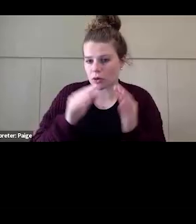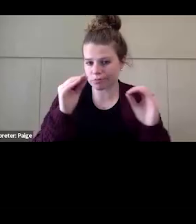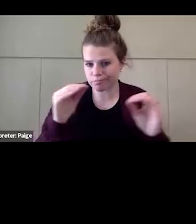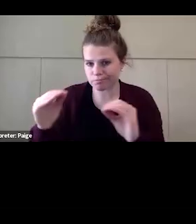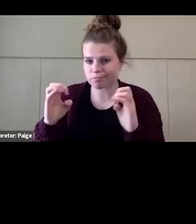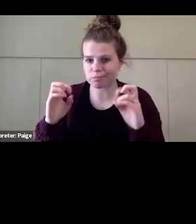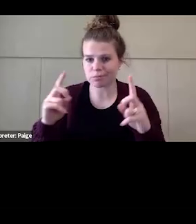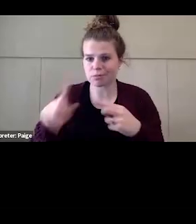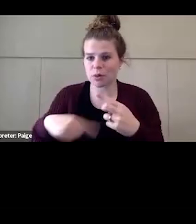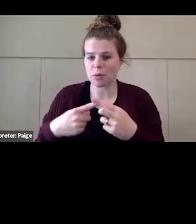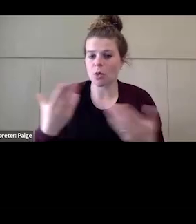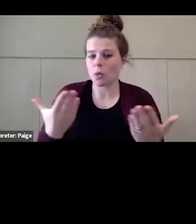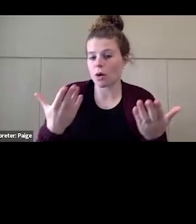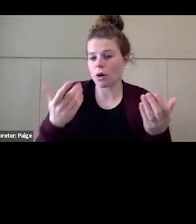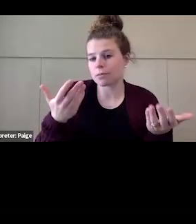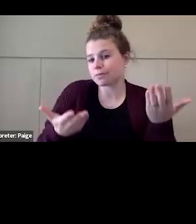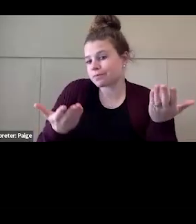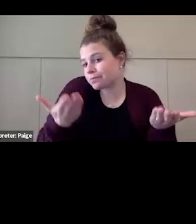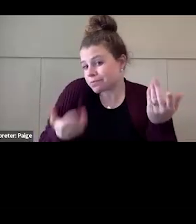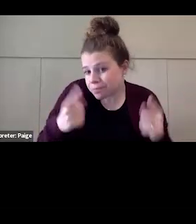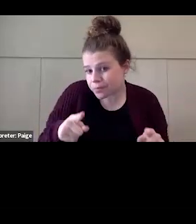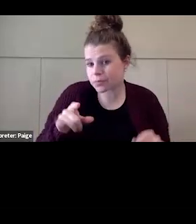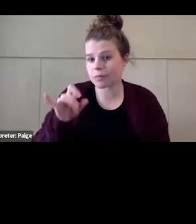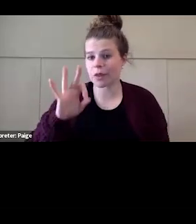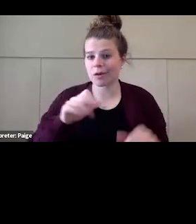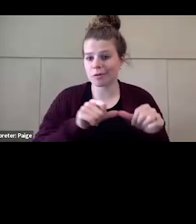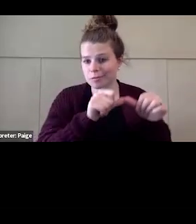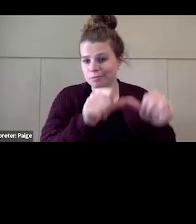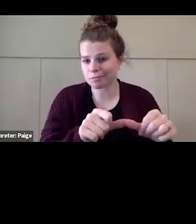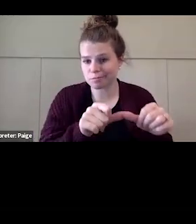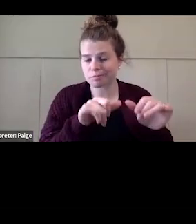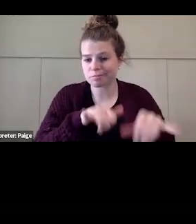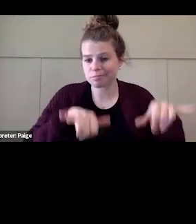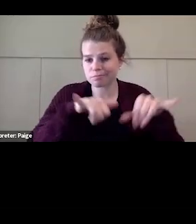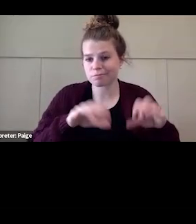about what may happen if folks continue to go untreated for certain things